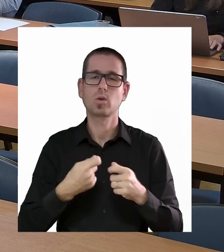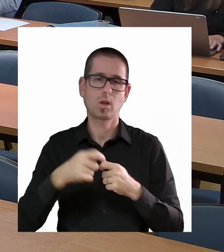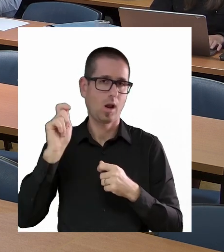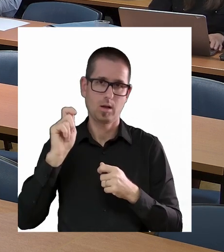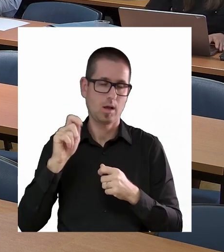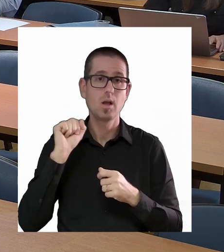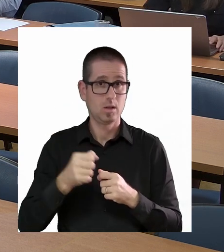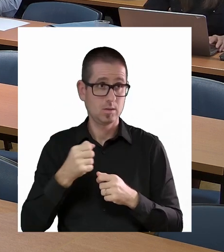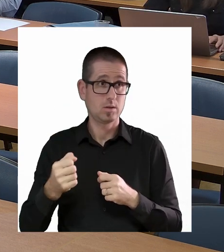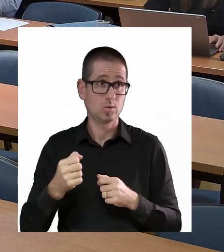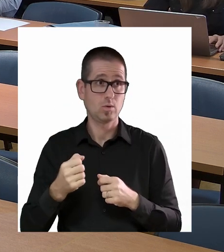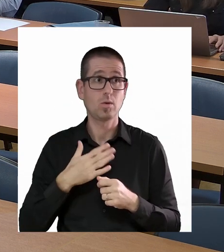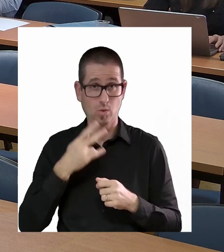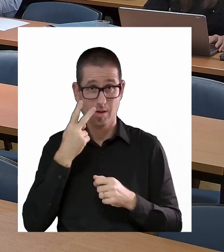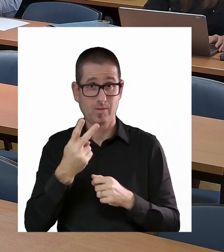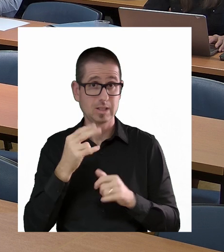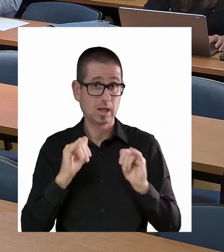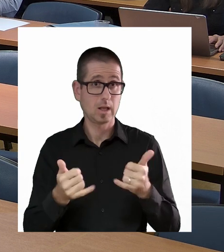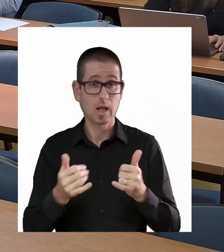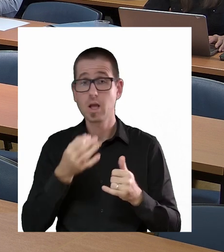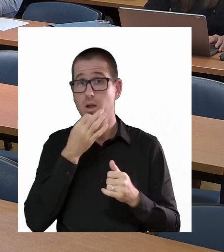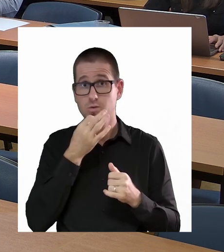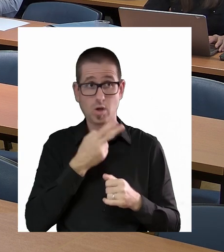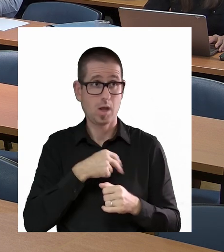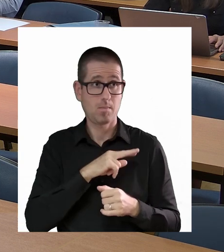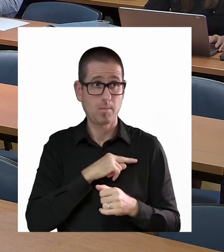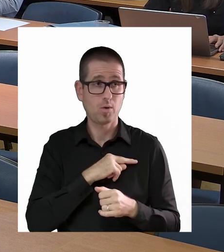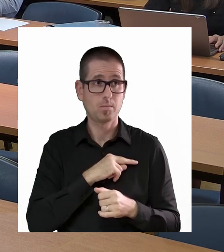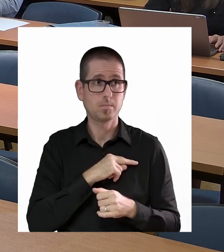So my vision is if we have artificial